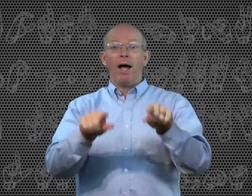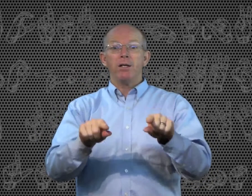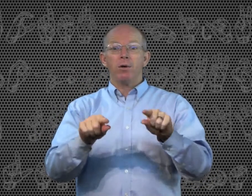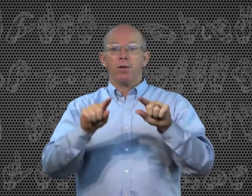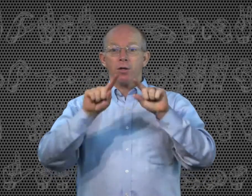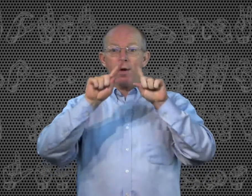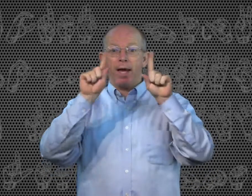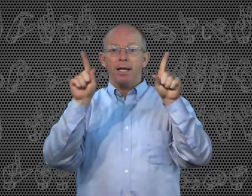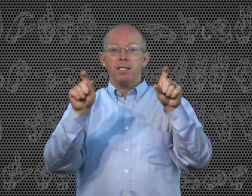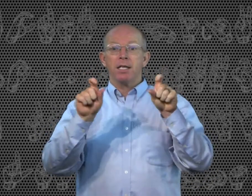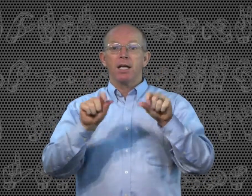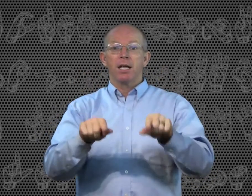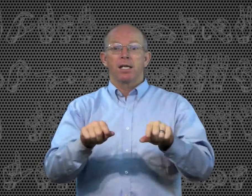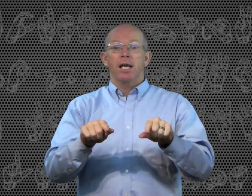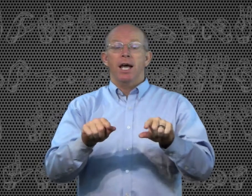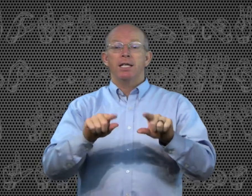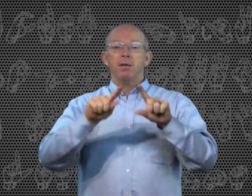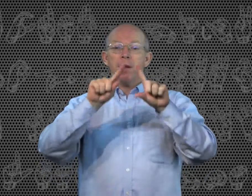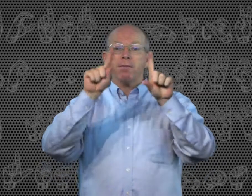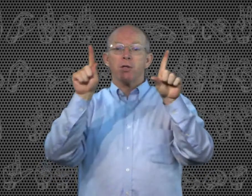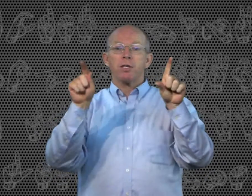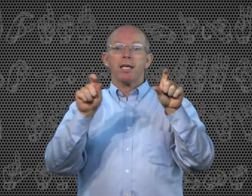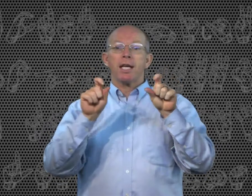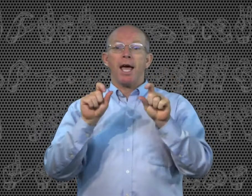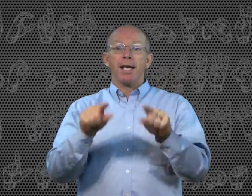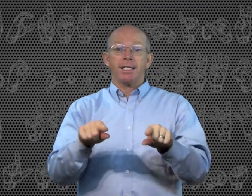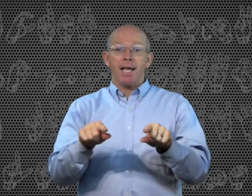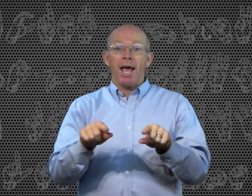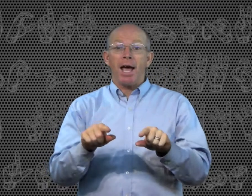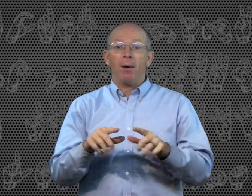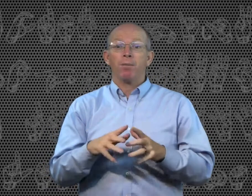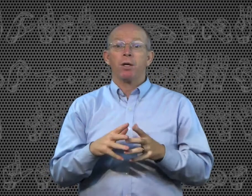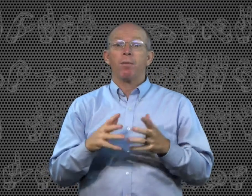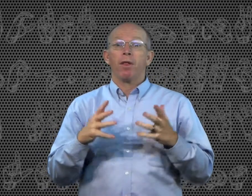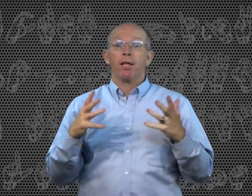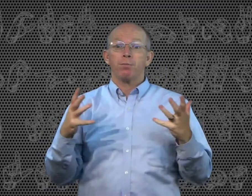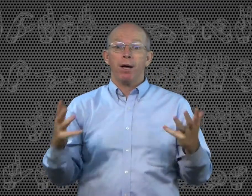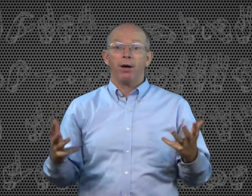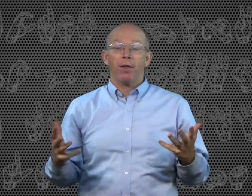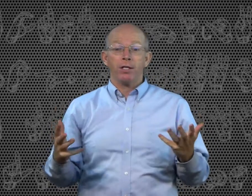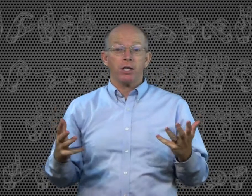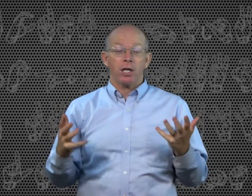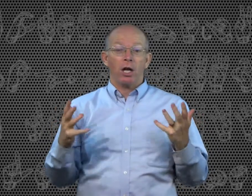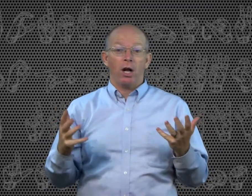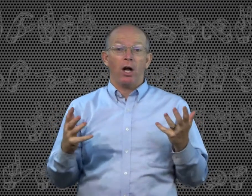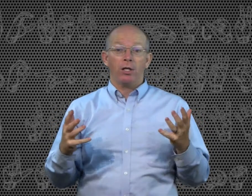I do it with two hands. And sometimes you will see it EXAM, something that is bigger than just a TEST.